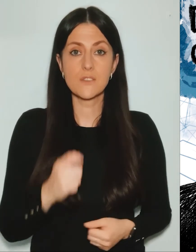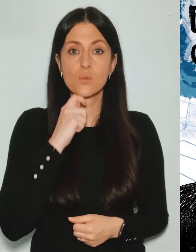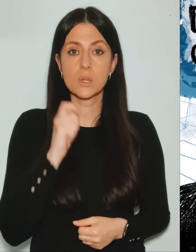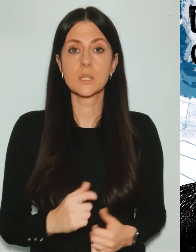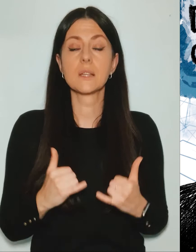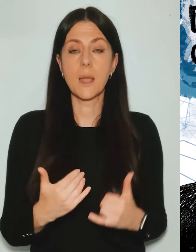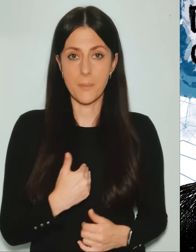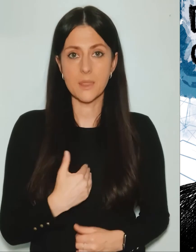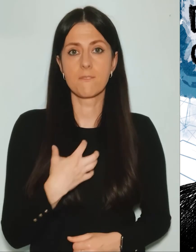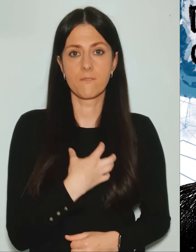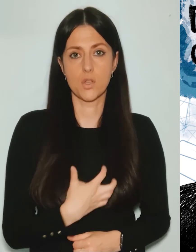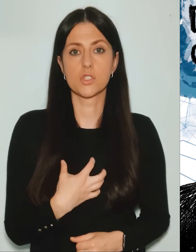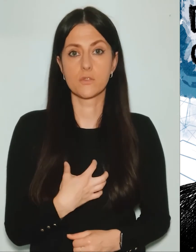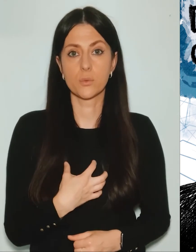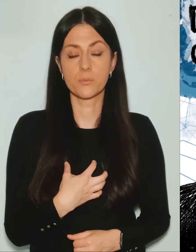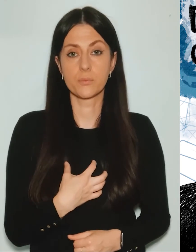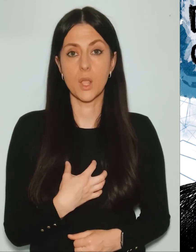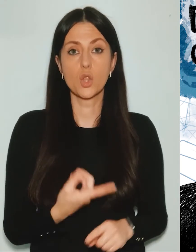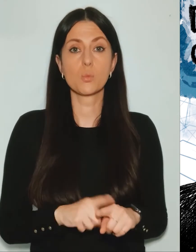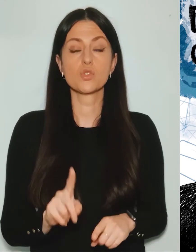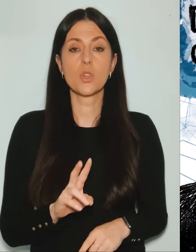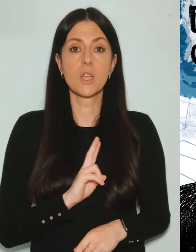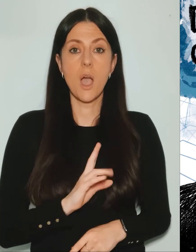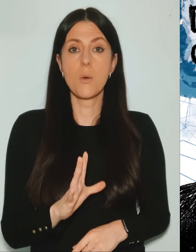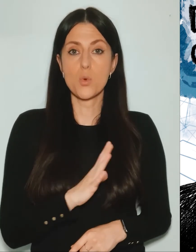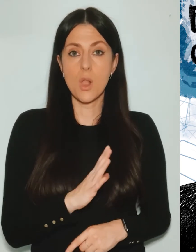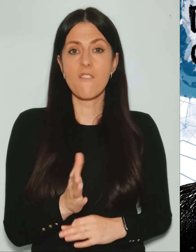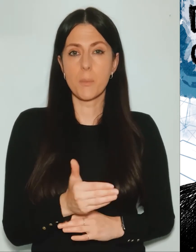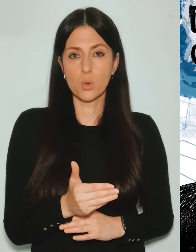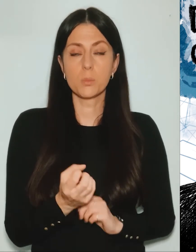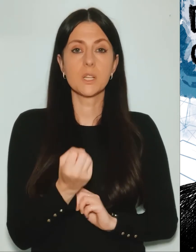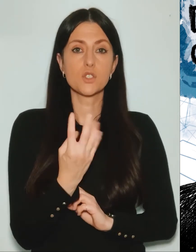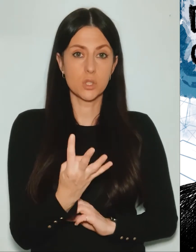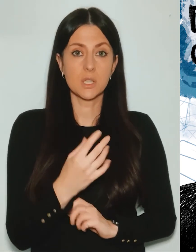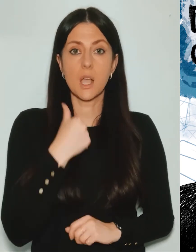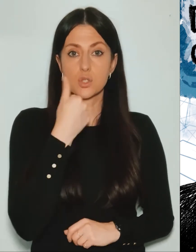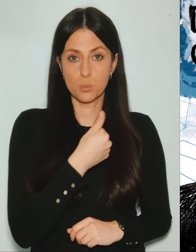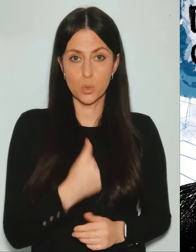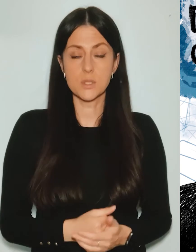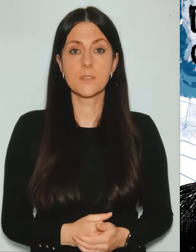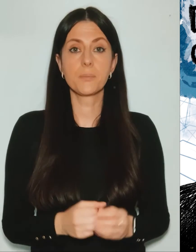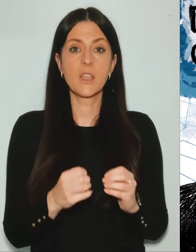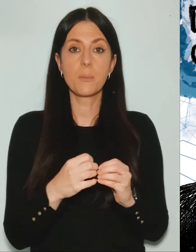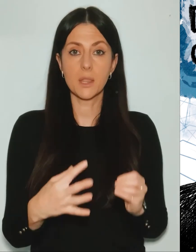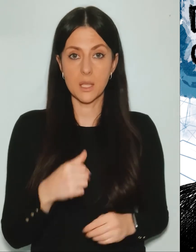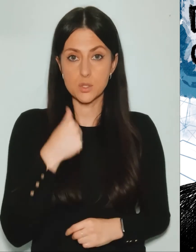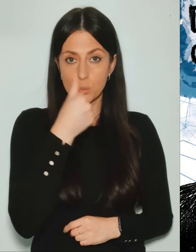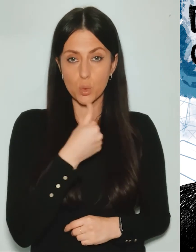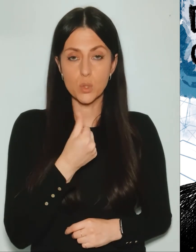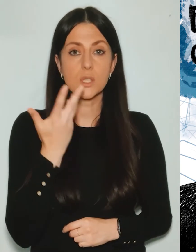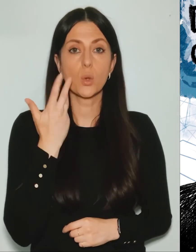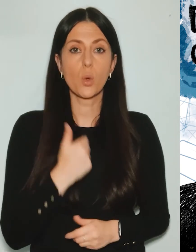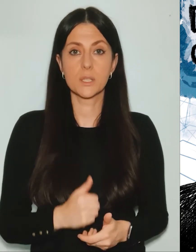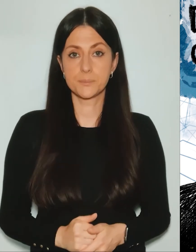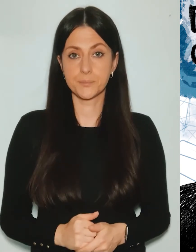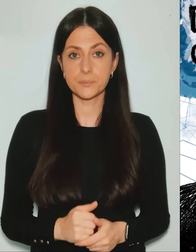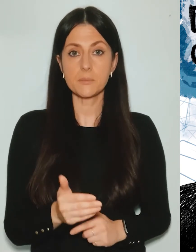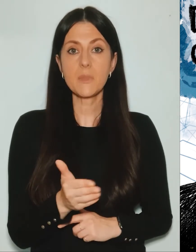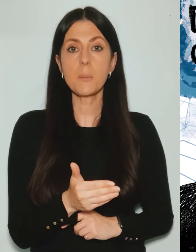Because I was in Mariupol in 2014, in 2015, when Mariupol was occupied.